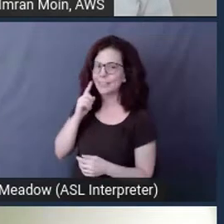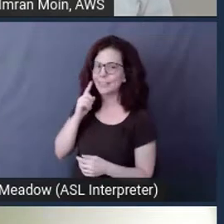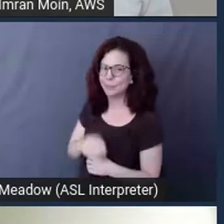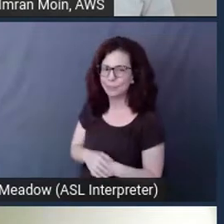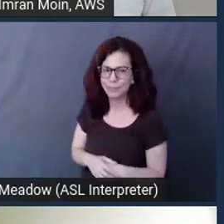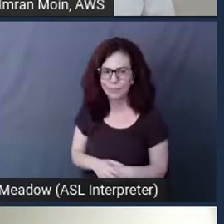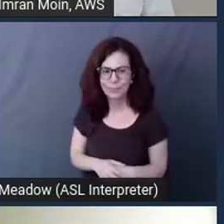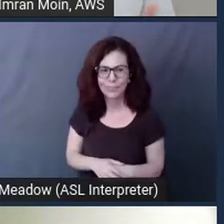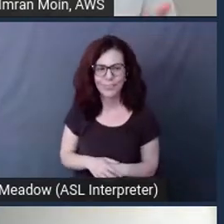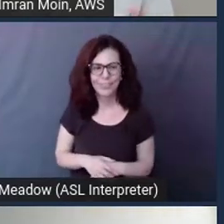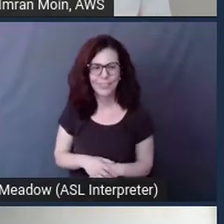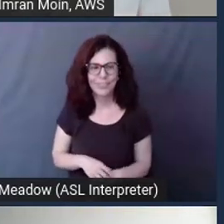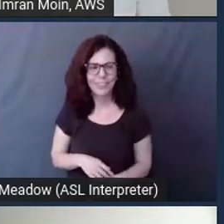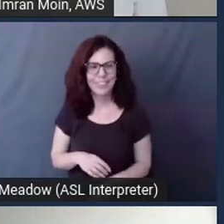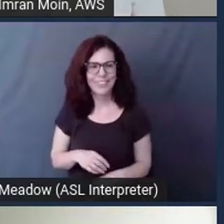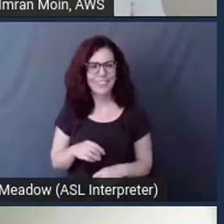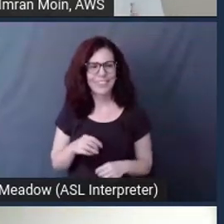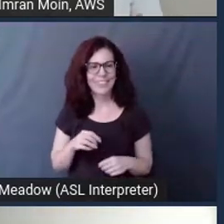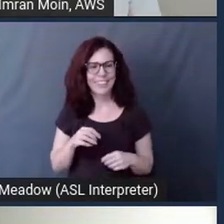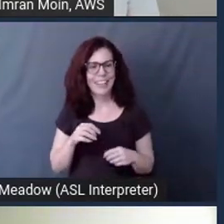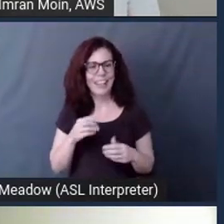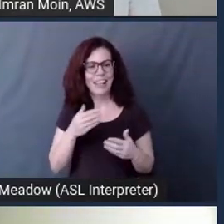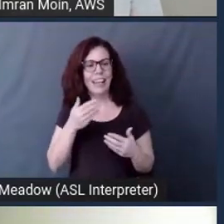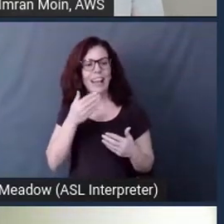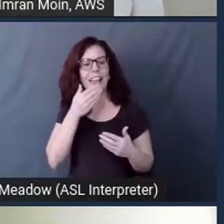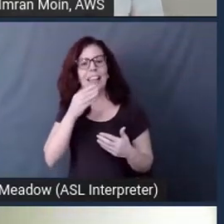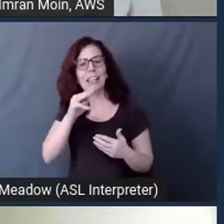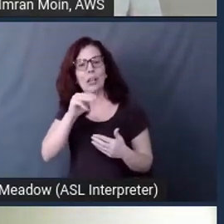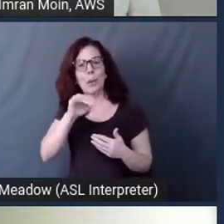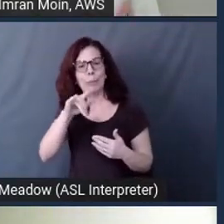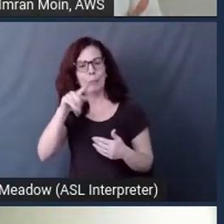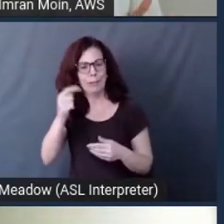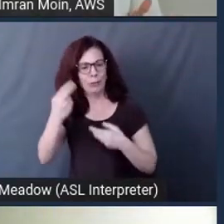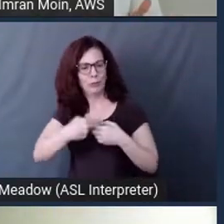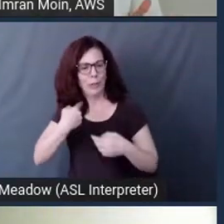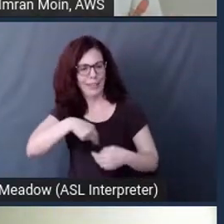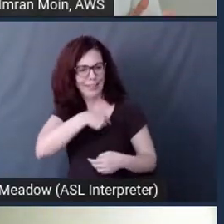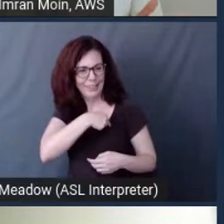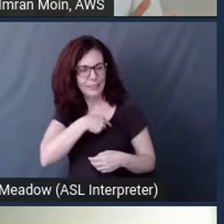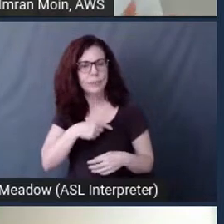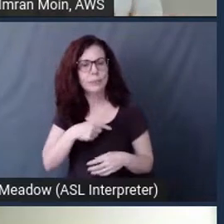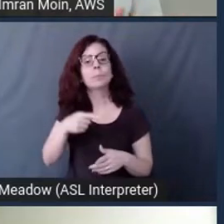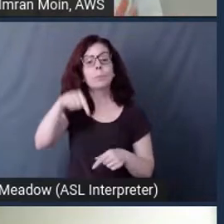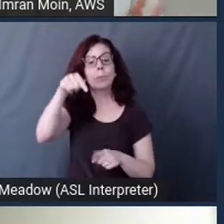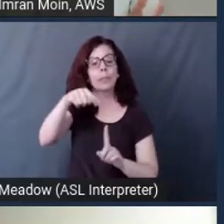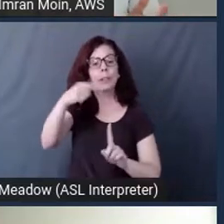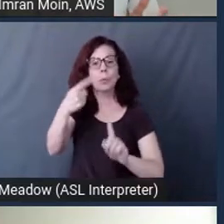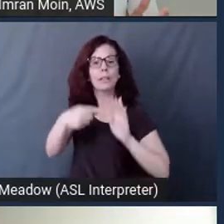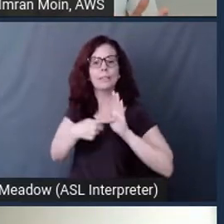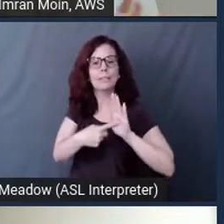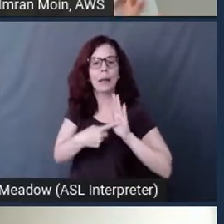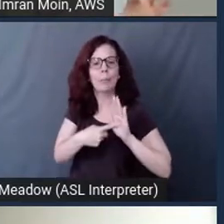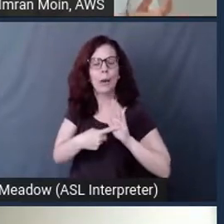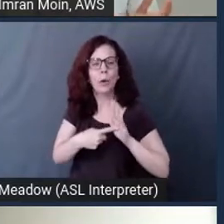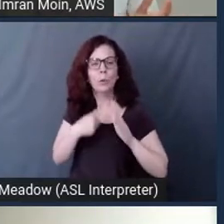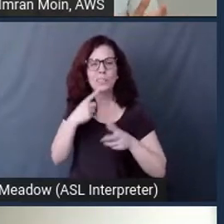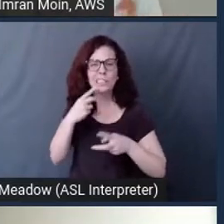All right, cool, hey, thank you so much for joining us. So this is one of those demos that's just kind of hard to do over video,